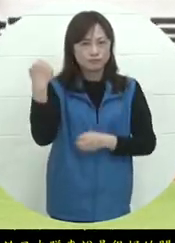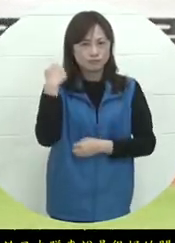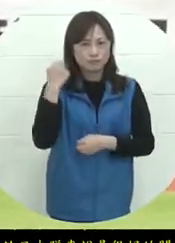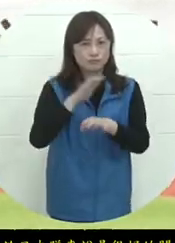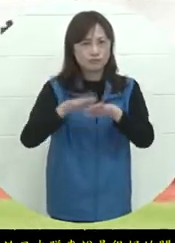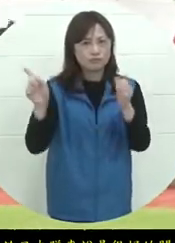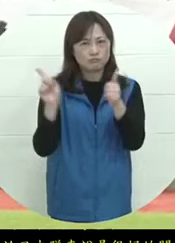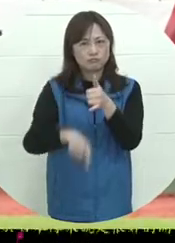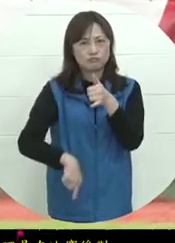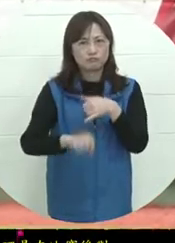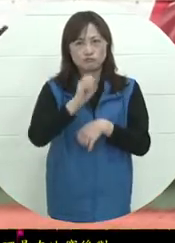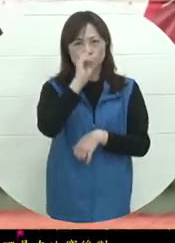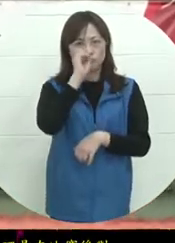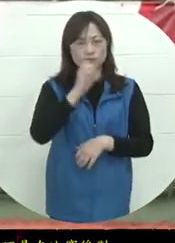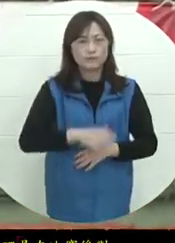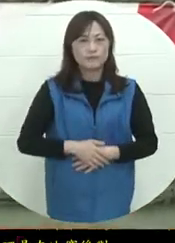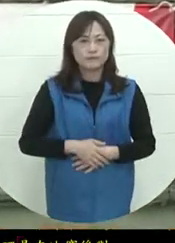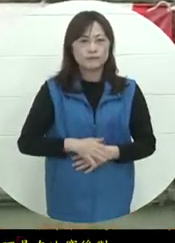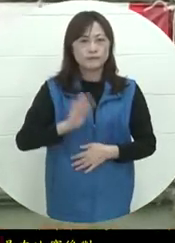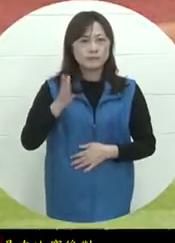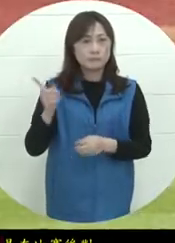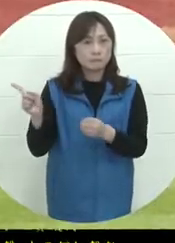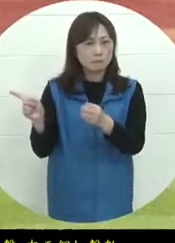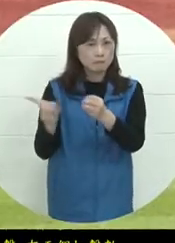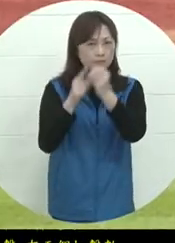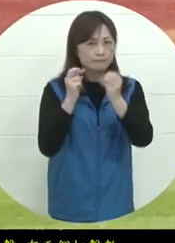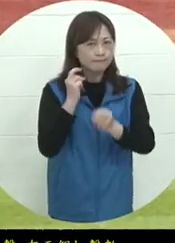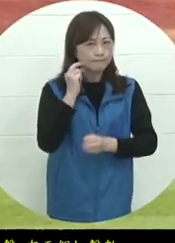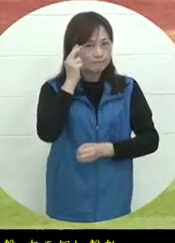. But at that time, the feeling of the solidity of the bat was pretty good.